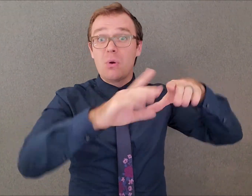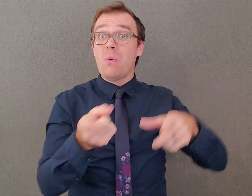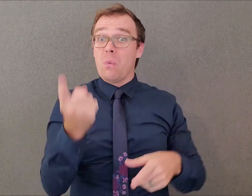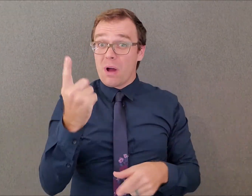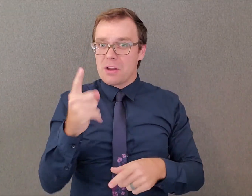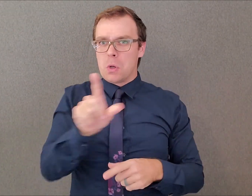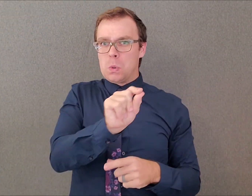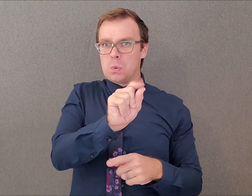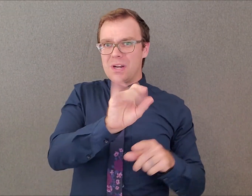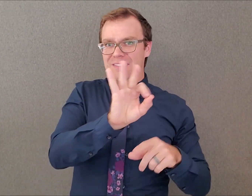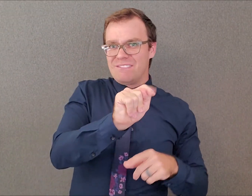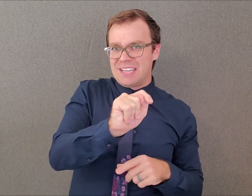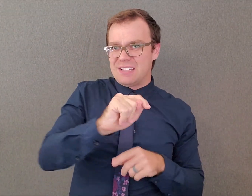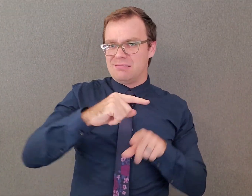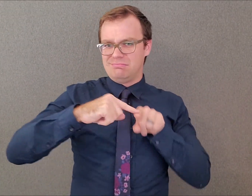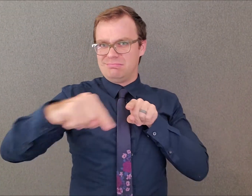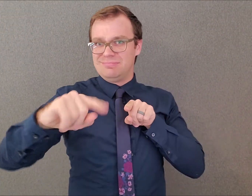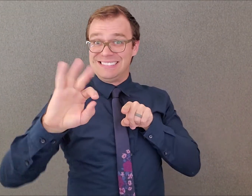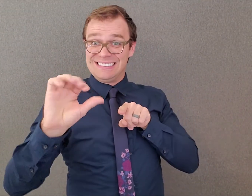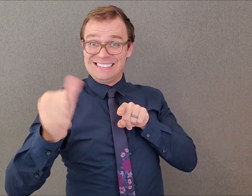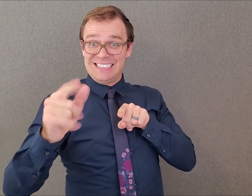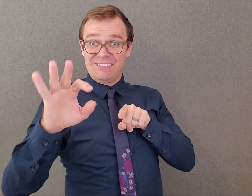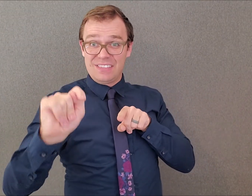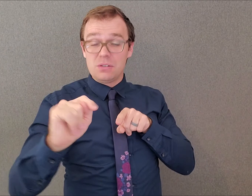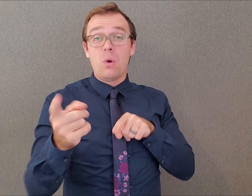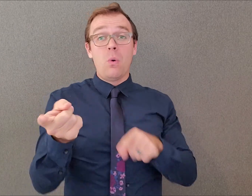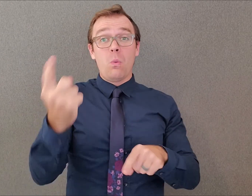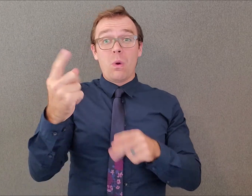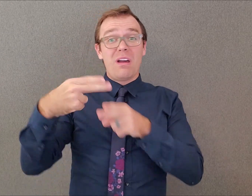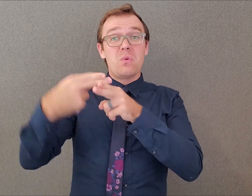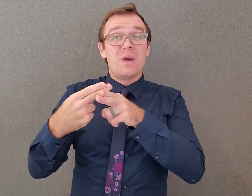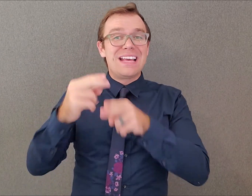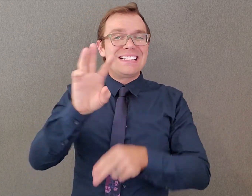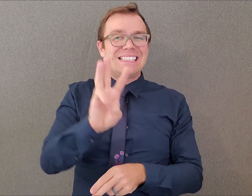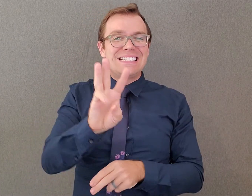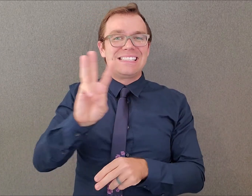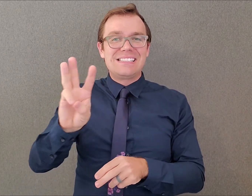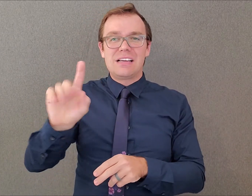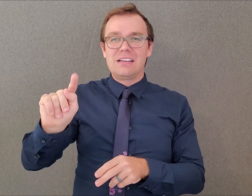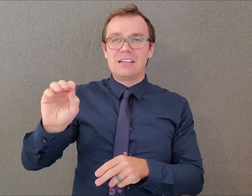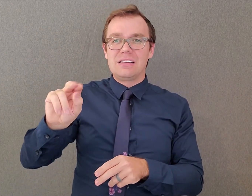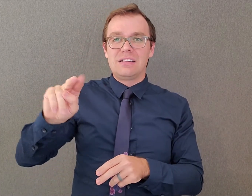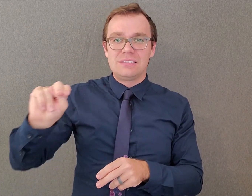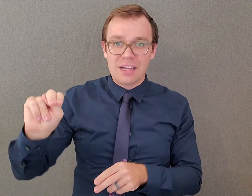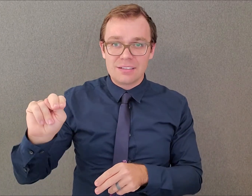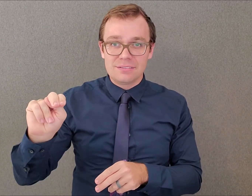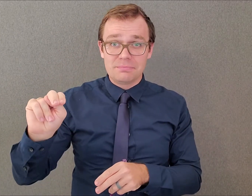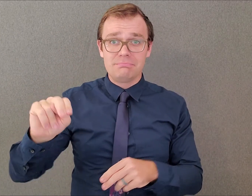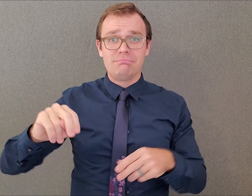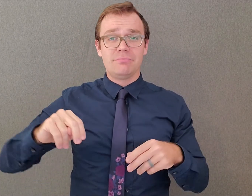that was 20 feet by 10 feet. The largest boulder weighed 66 tons.